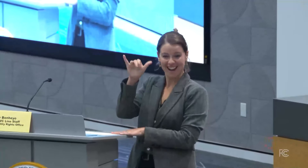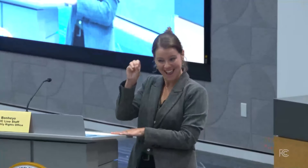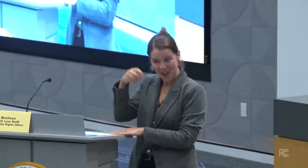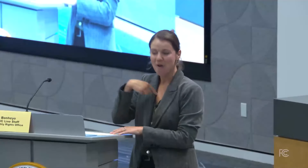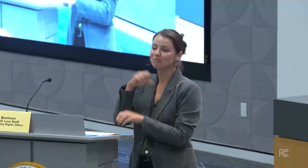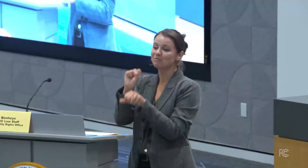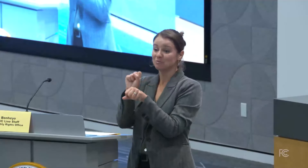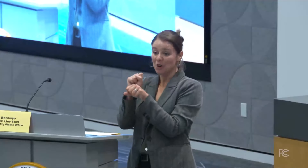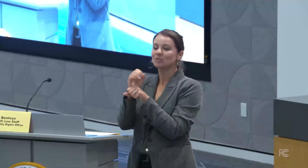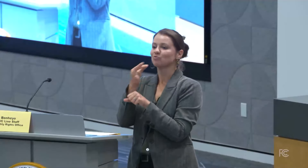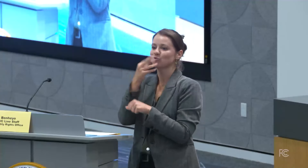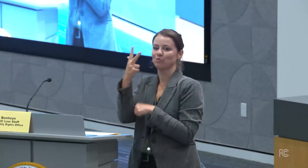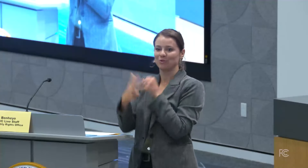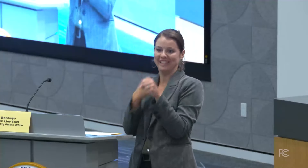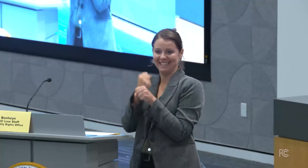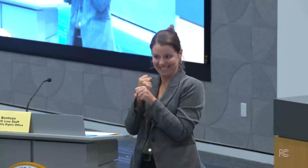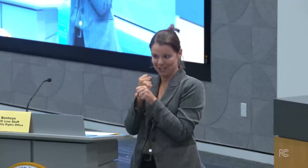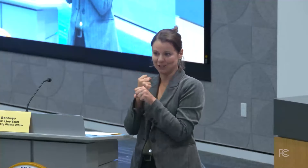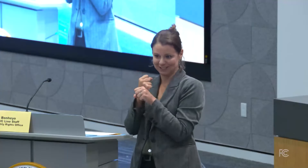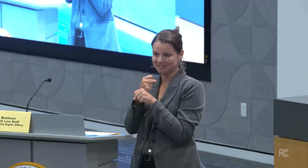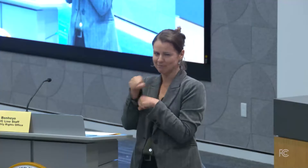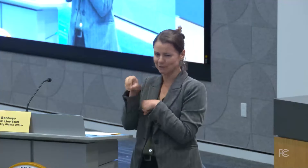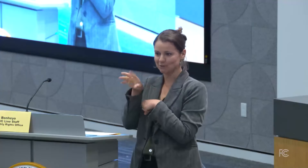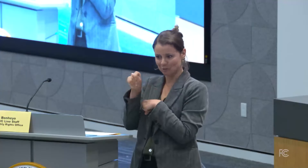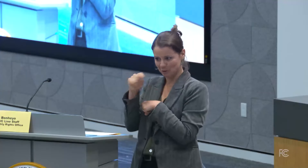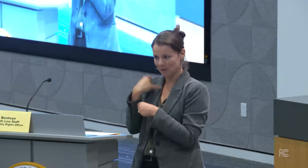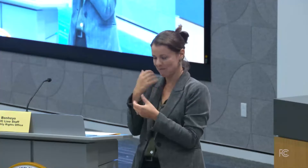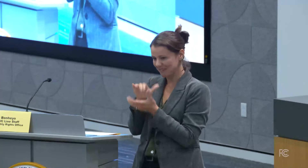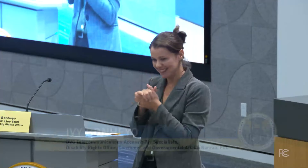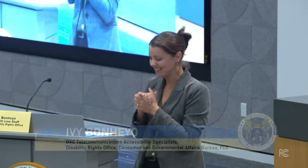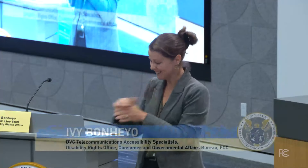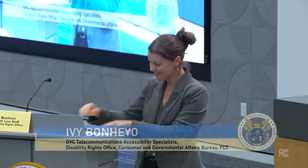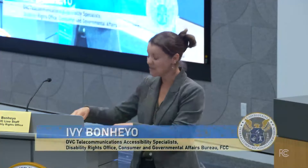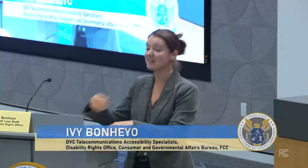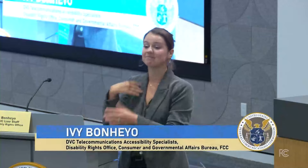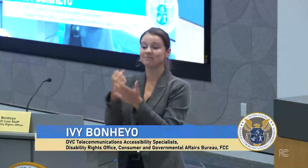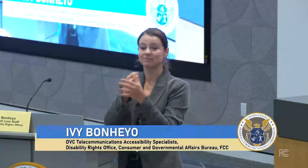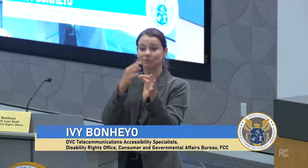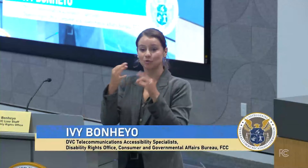AND NOW I'M HAPPY TO TURN IT OVER TO IVY I WOULD LIKE TO INTRODUCE IVY BONHEYO WHO IS MY COLLEAGUE.